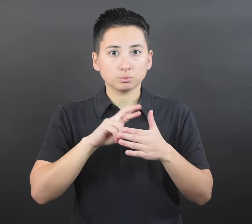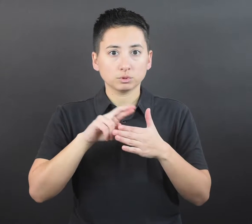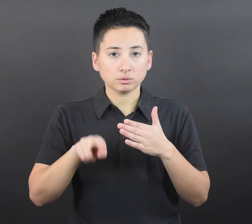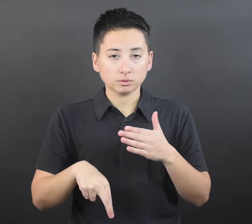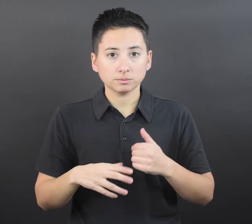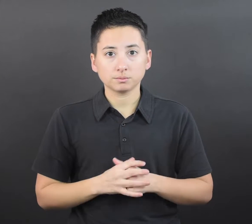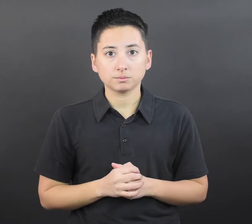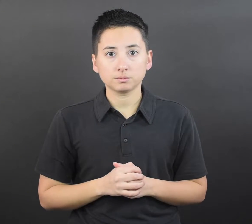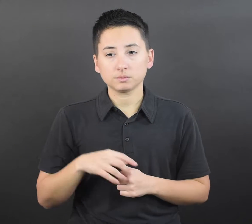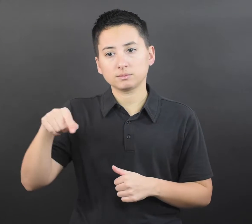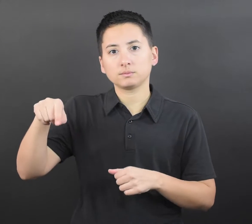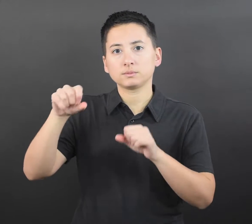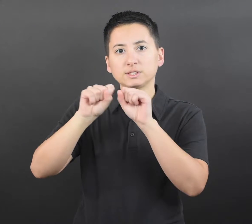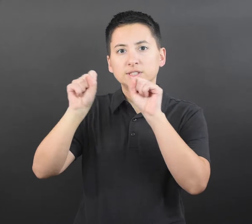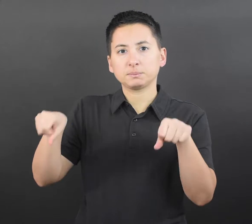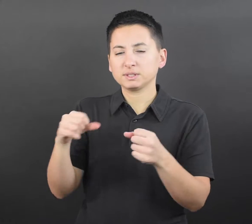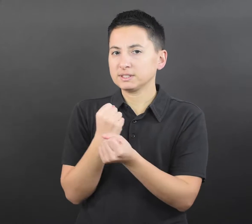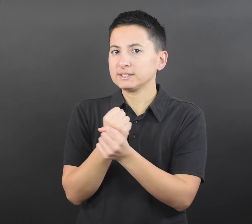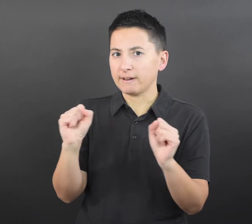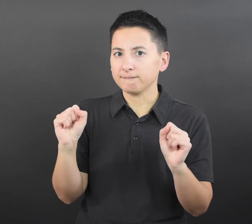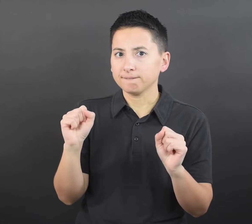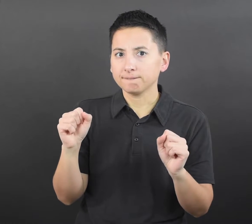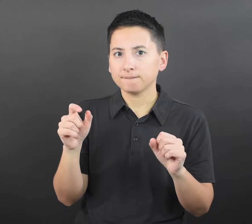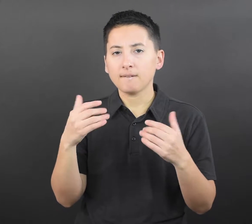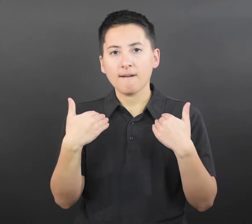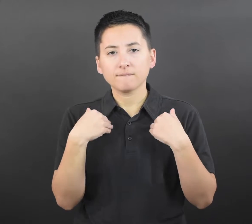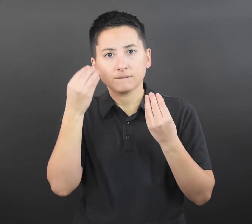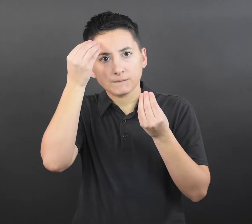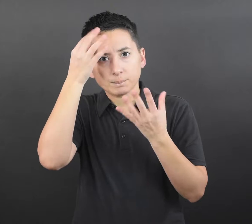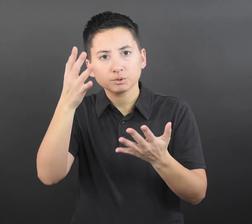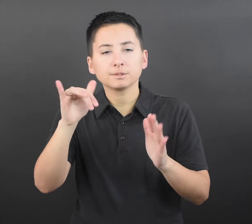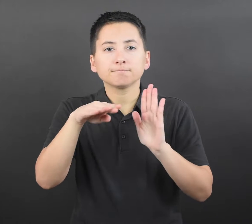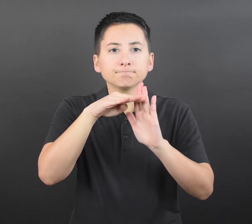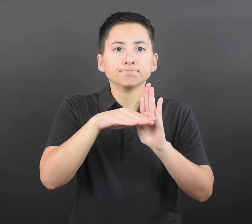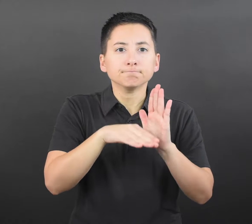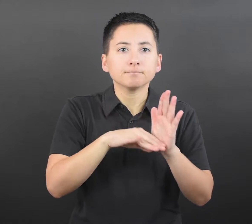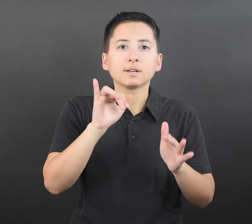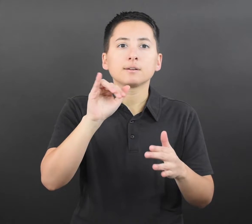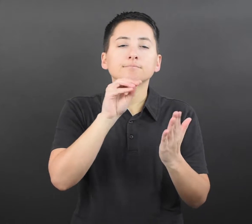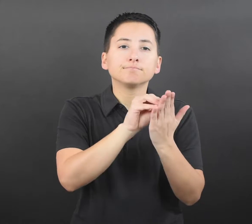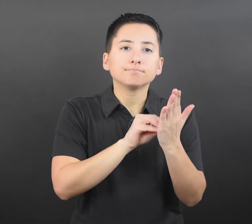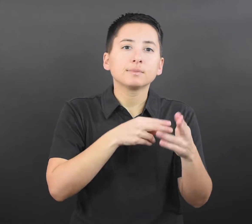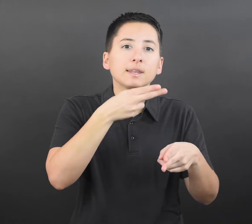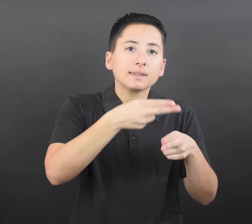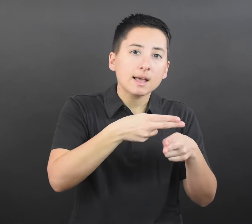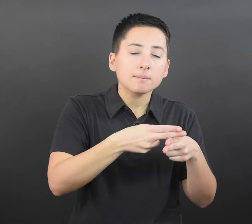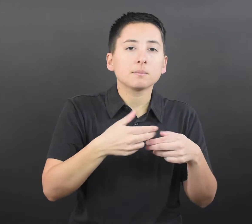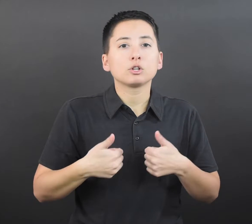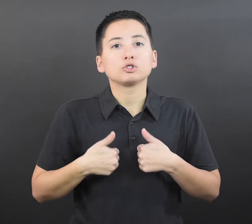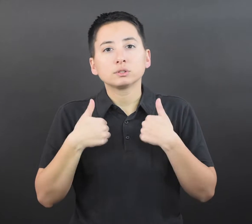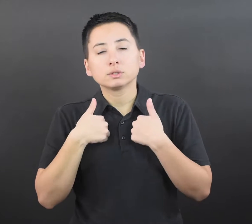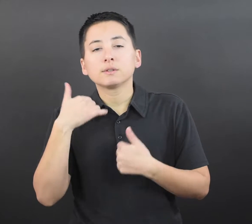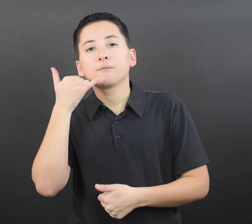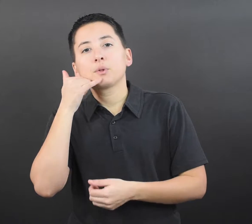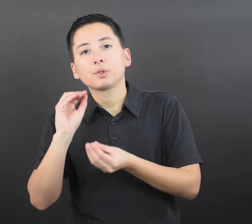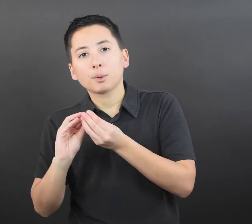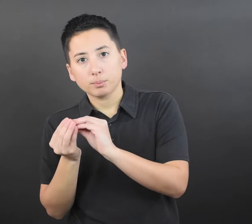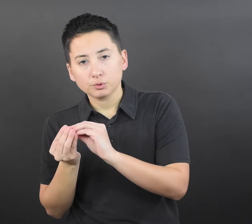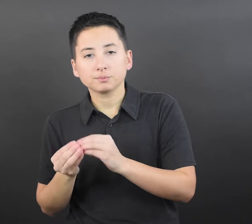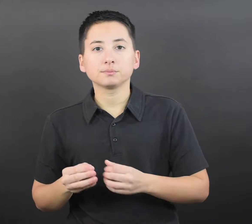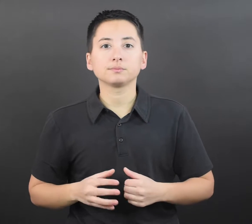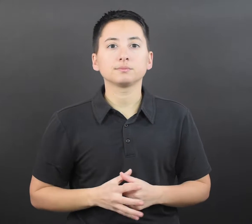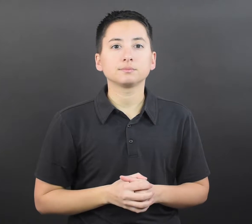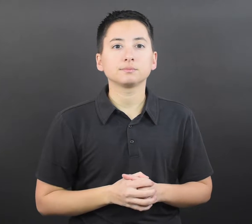Schools, Childcares, Youth Programming to report each child, youth, or staff member